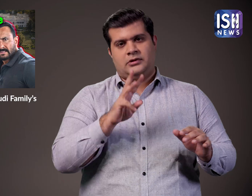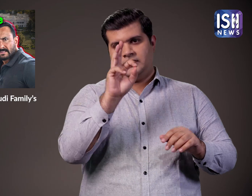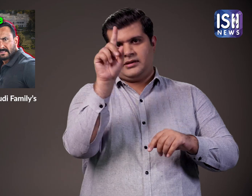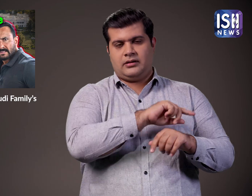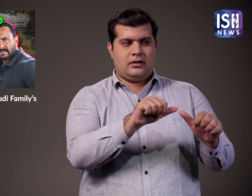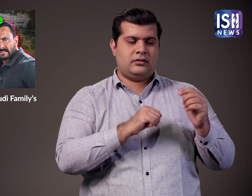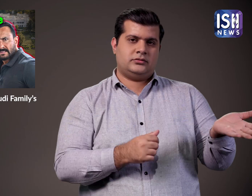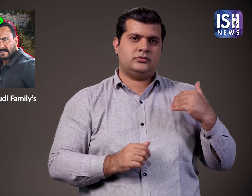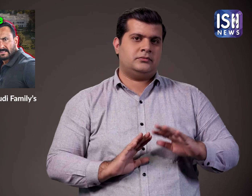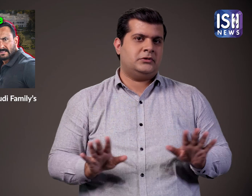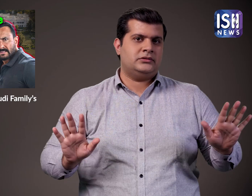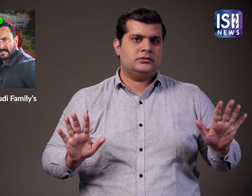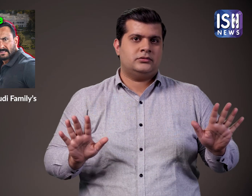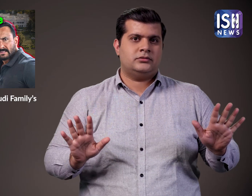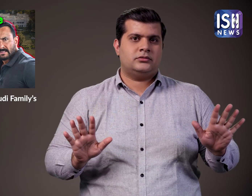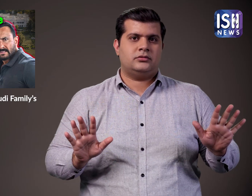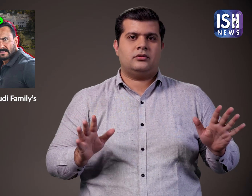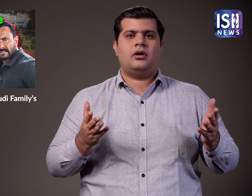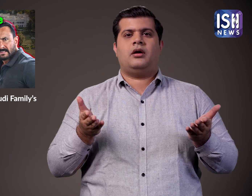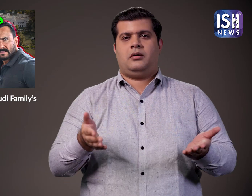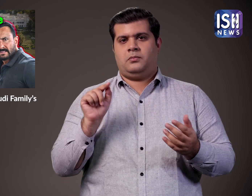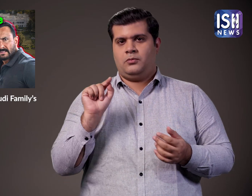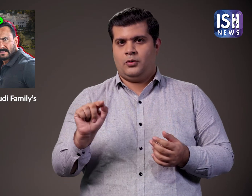They have to file an appeal within 30 days.